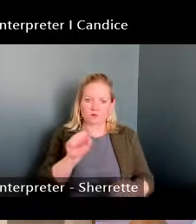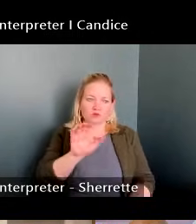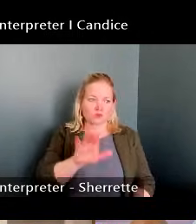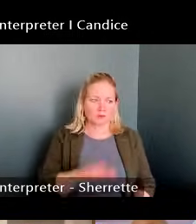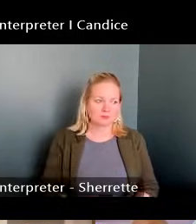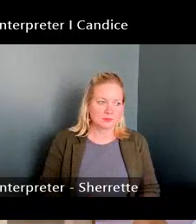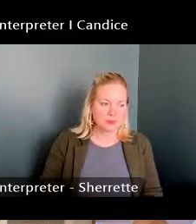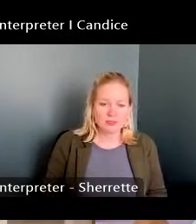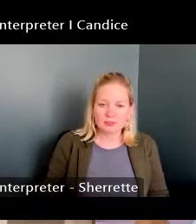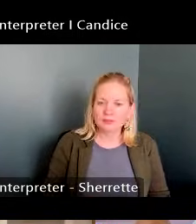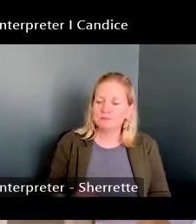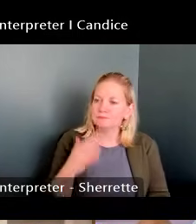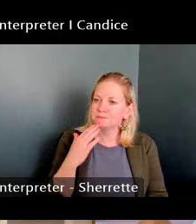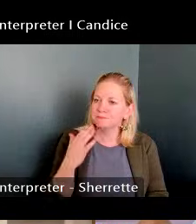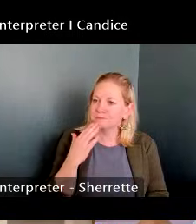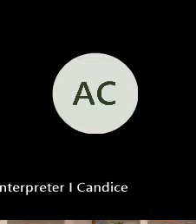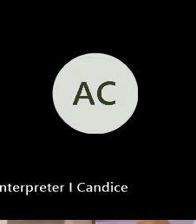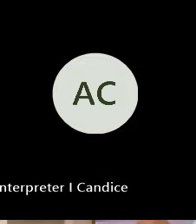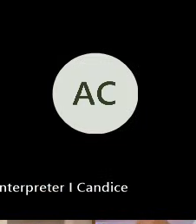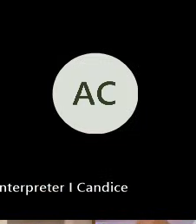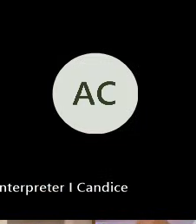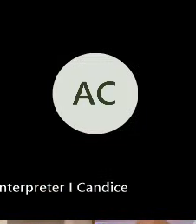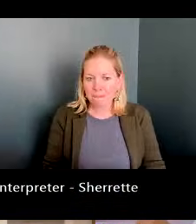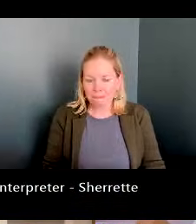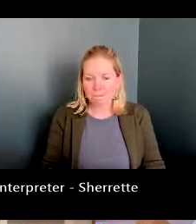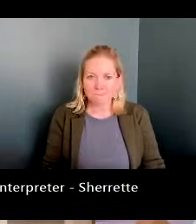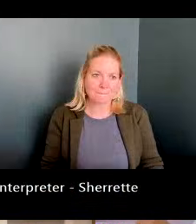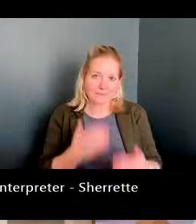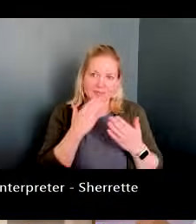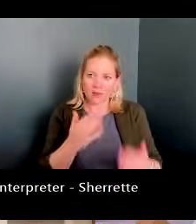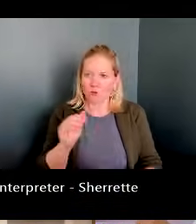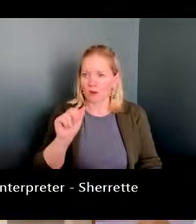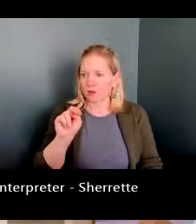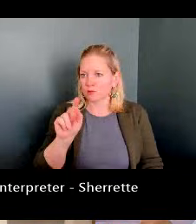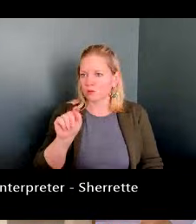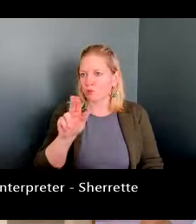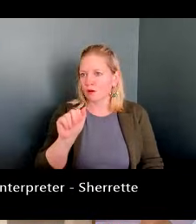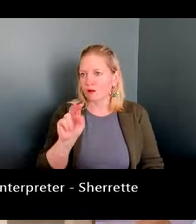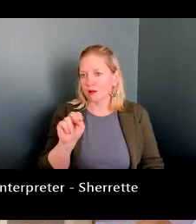Wally Smith: Thank you, Jonathan. And thank you, Antuan, for a passionate and